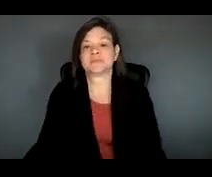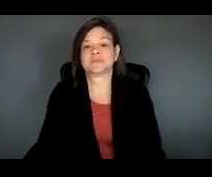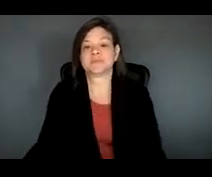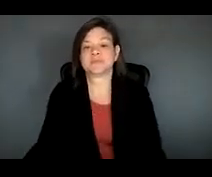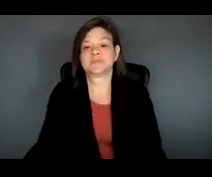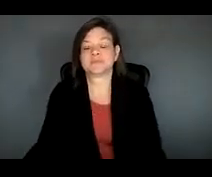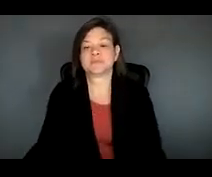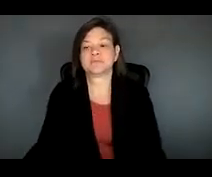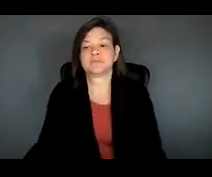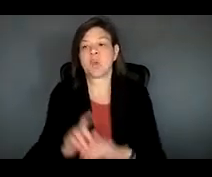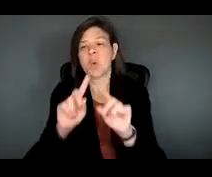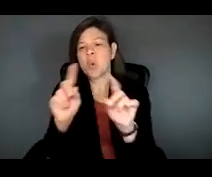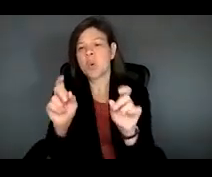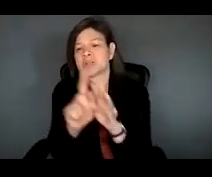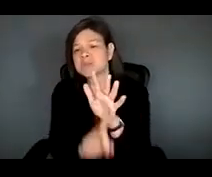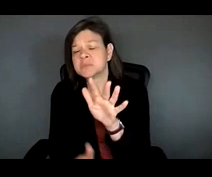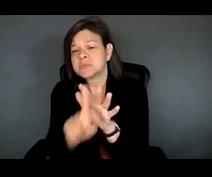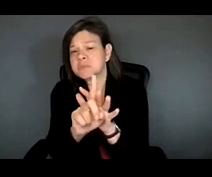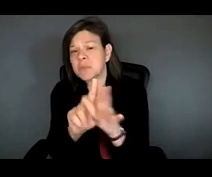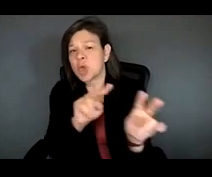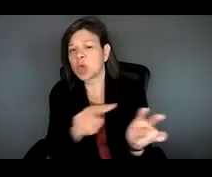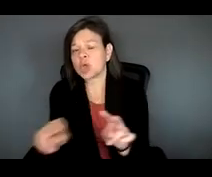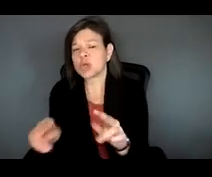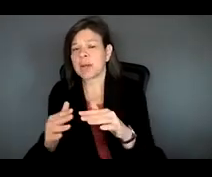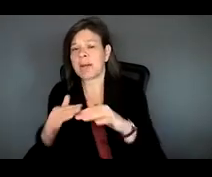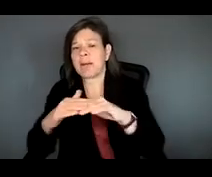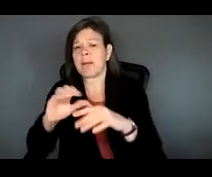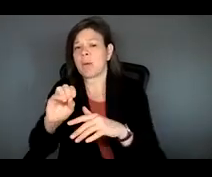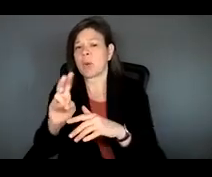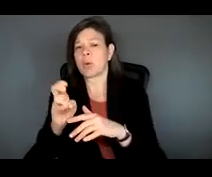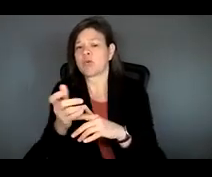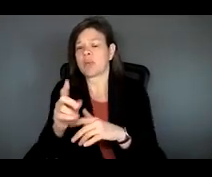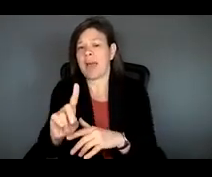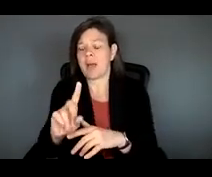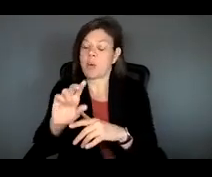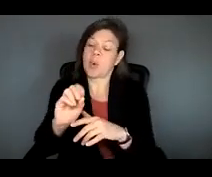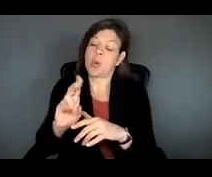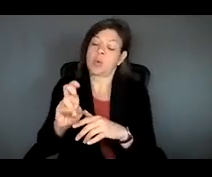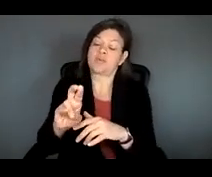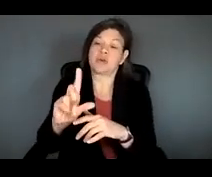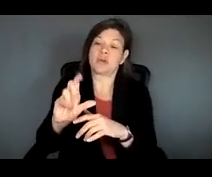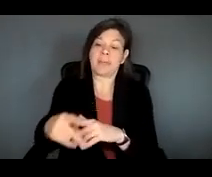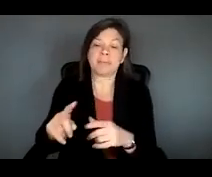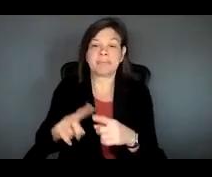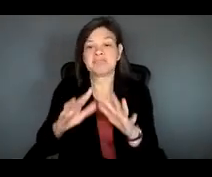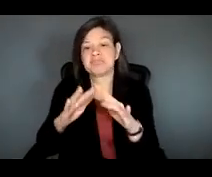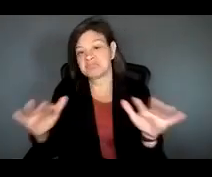Questions that come up looking at overlap between proposals. Et cetera. Et cetera.